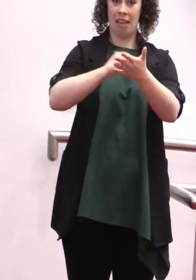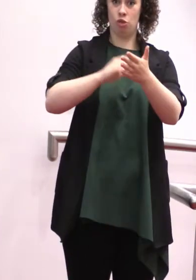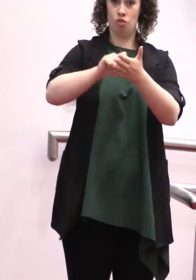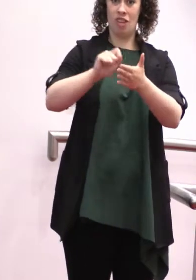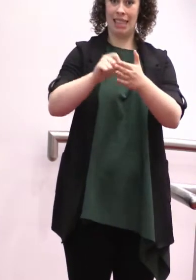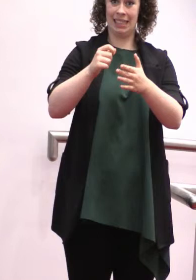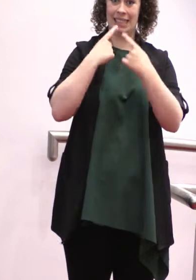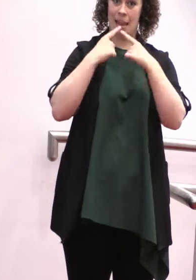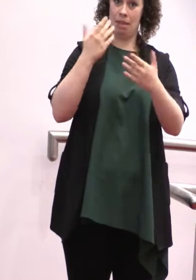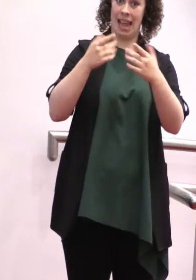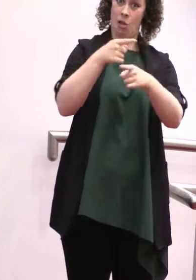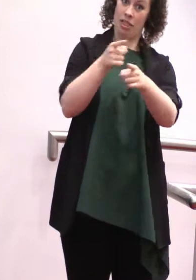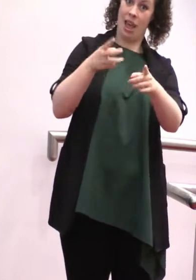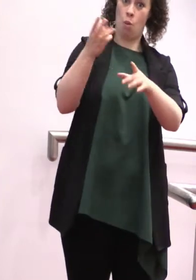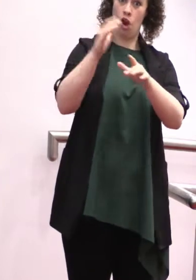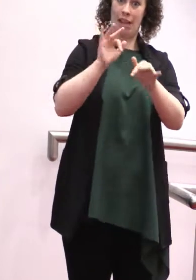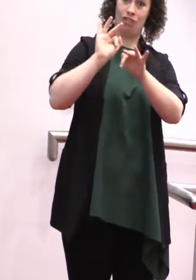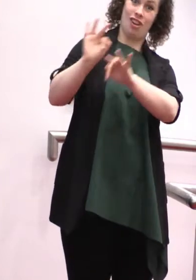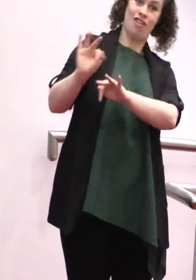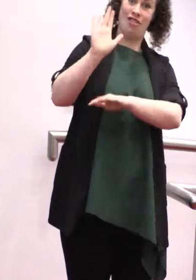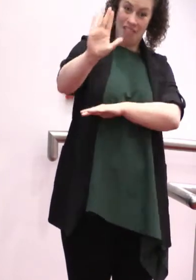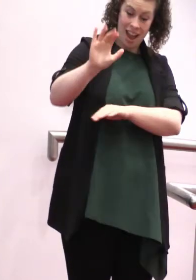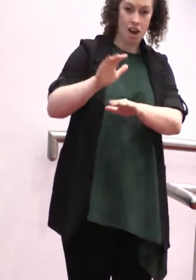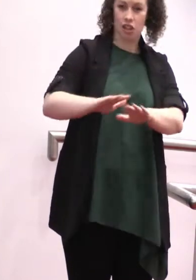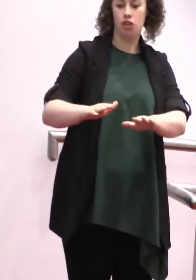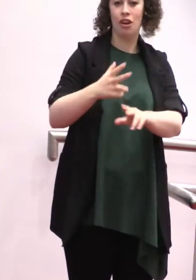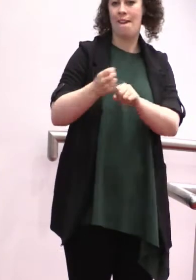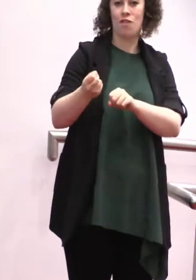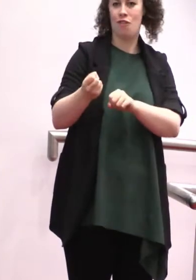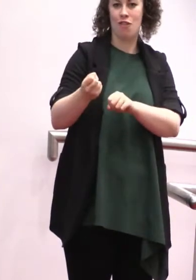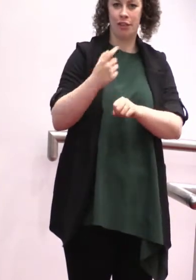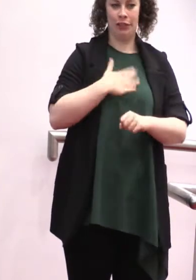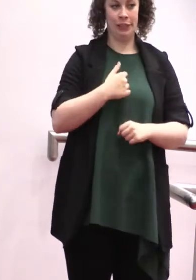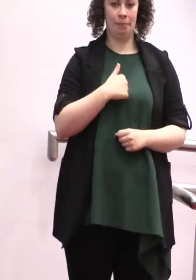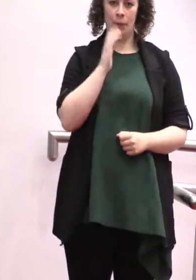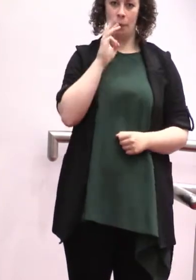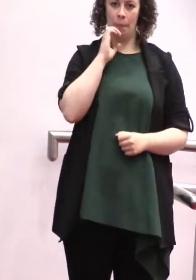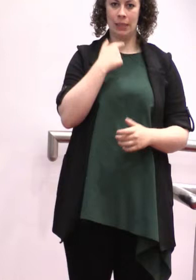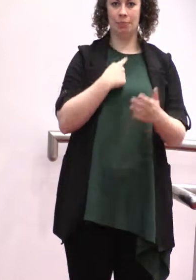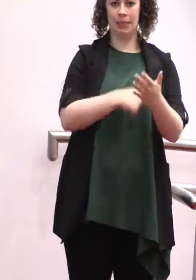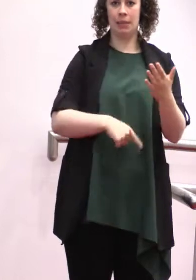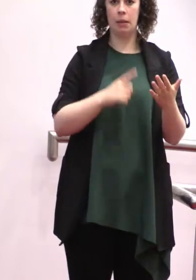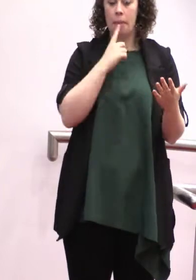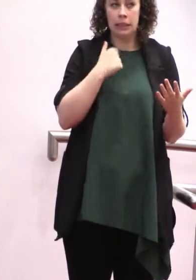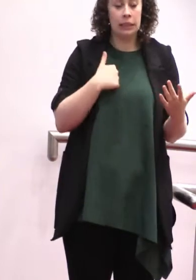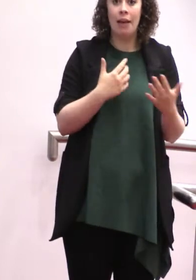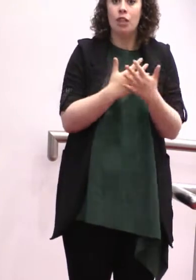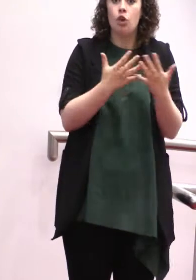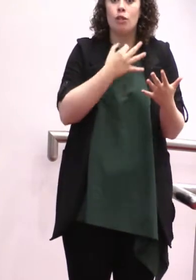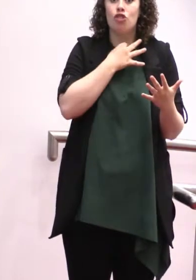I made it really clear and signed it and went along with it. There was so much at stake.